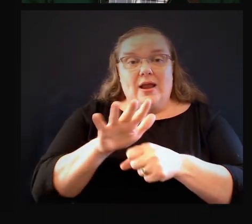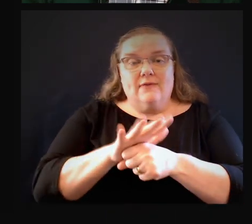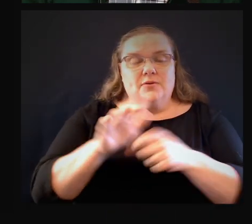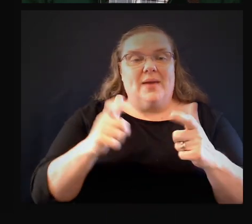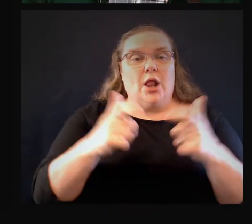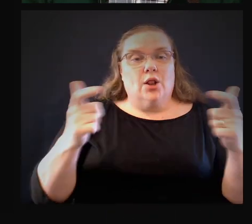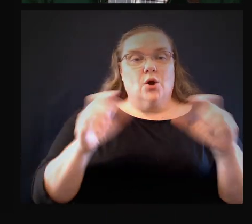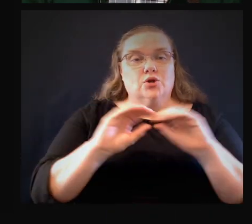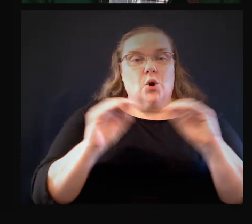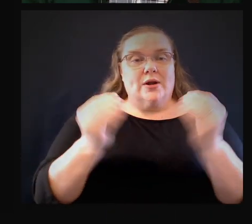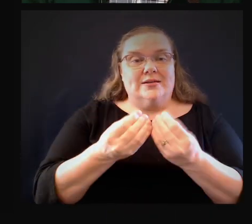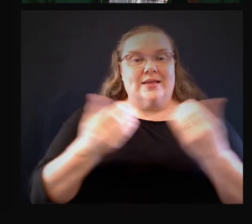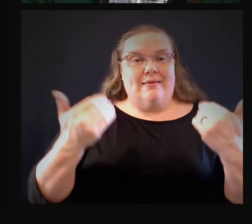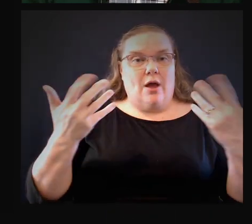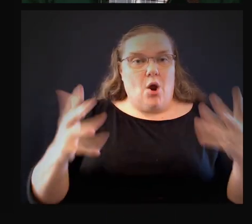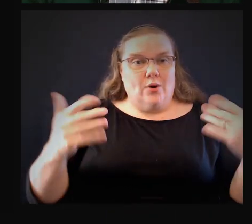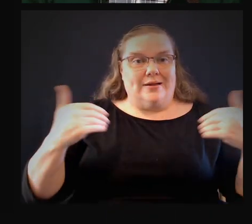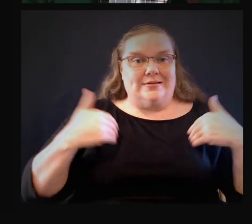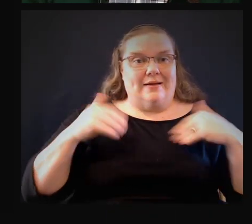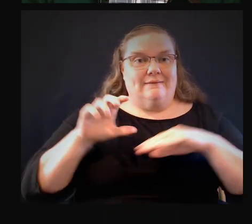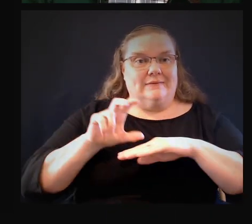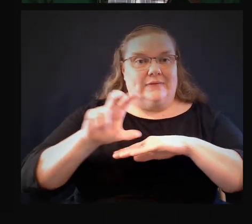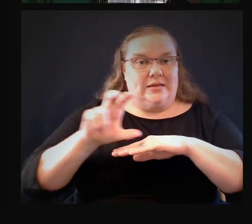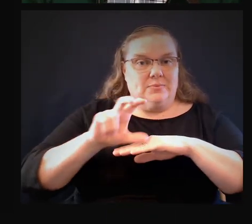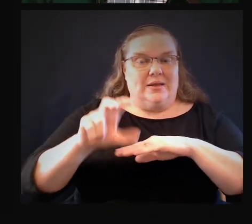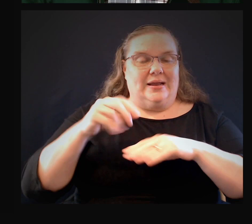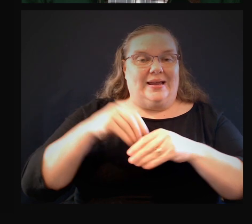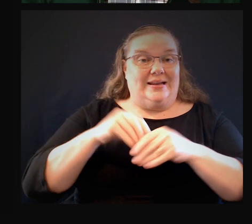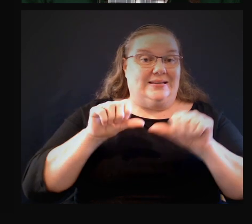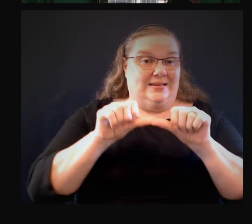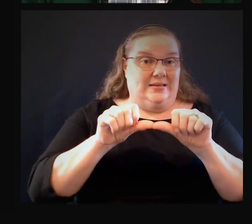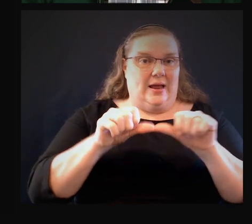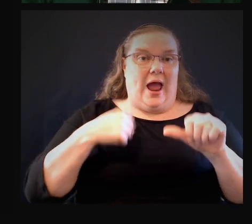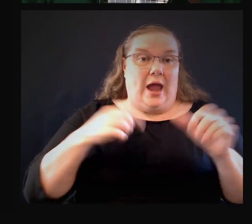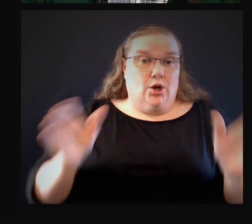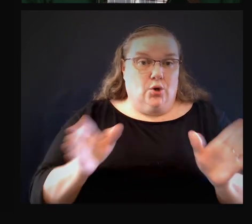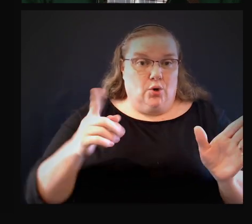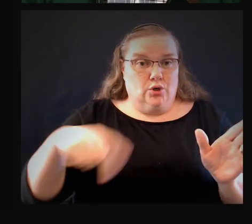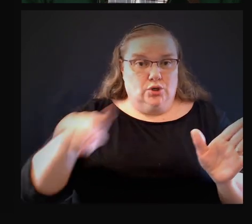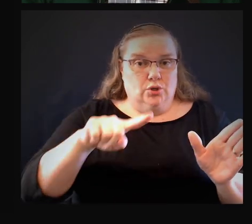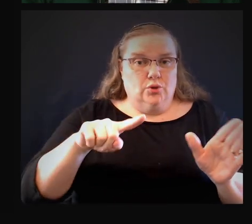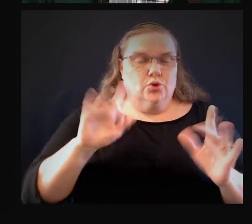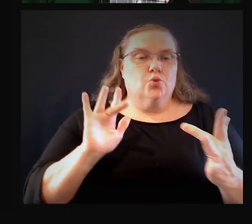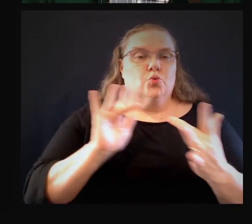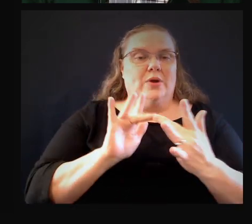that has already invested in sustainability, I encourage you to reach out and connect with those people.